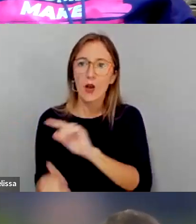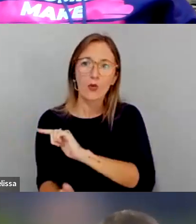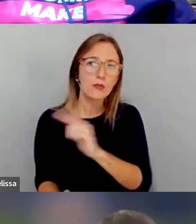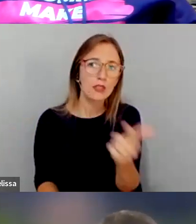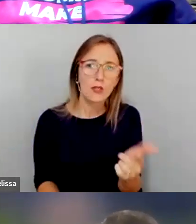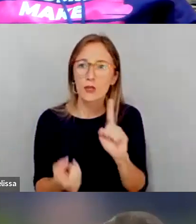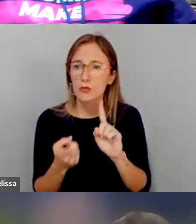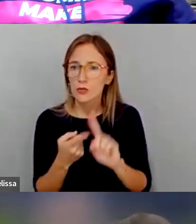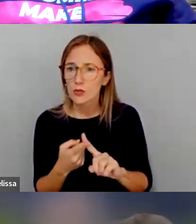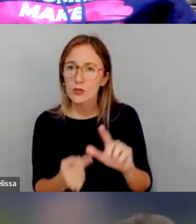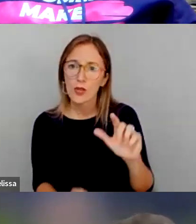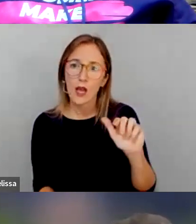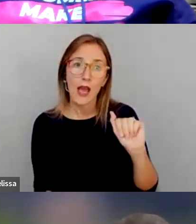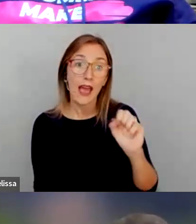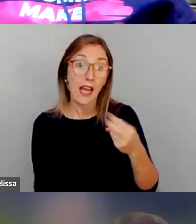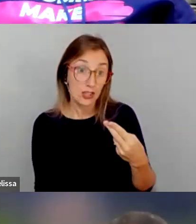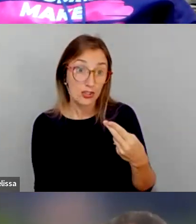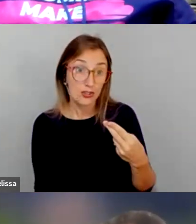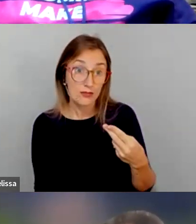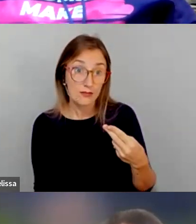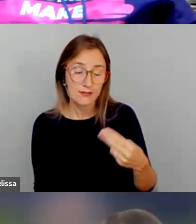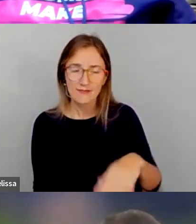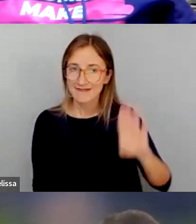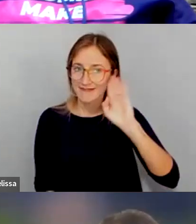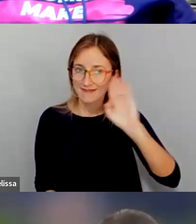We will give Emily a chance. I'm